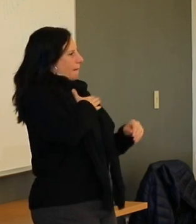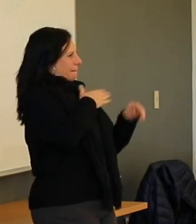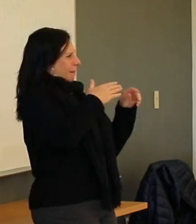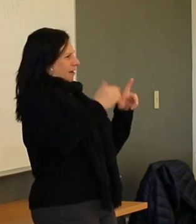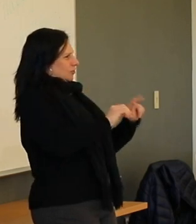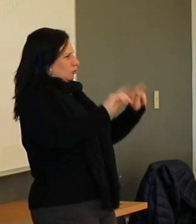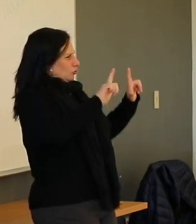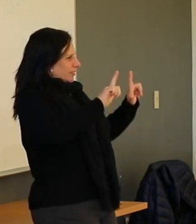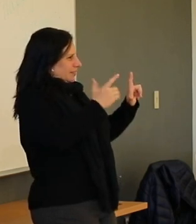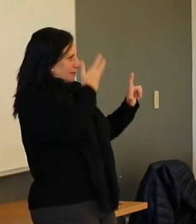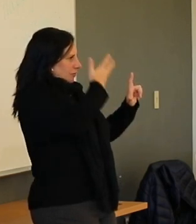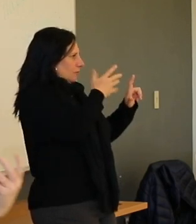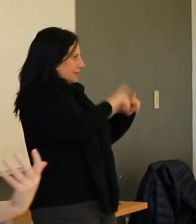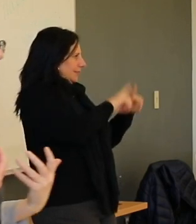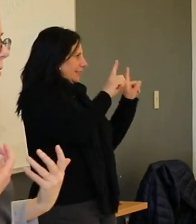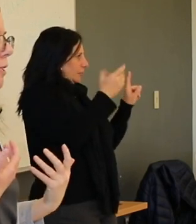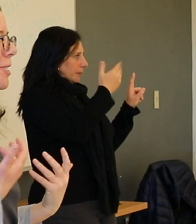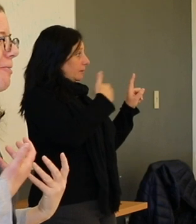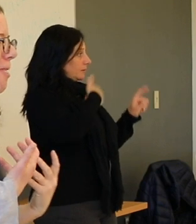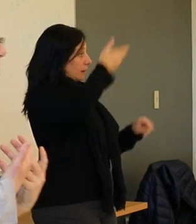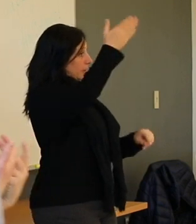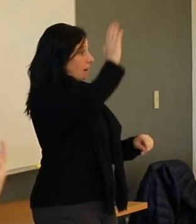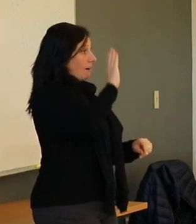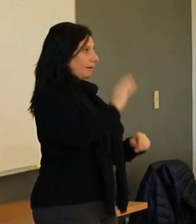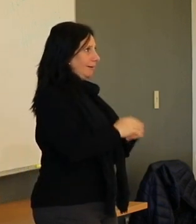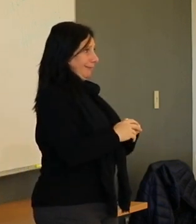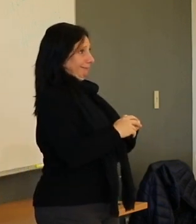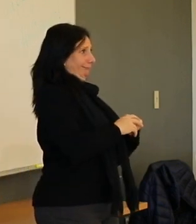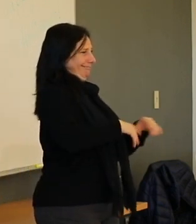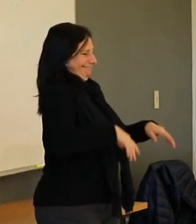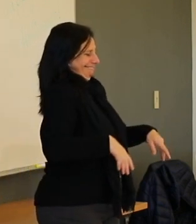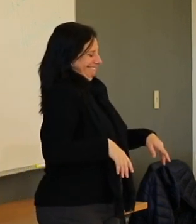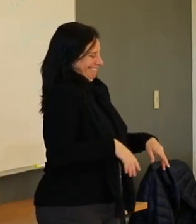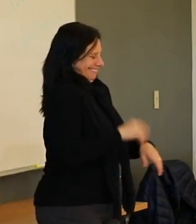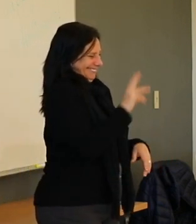because I am godlike in this version of watermark. It's the only place that I am.